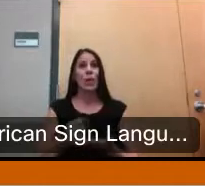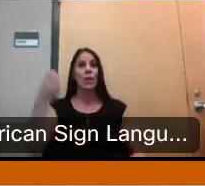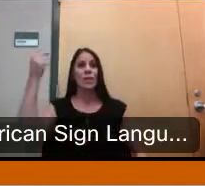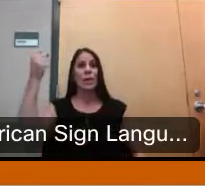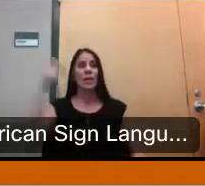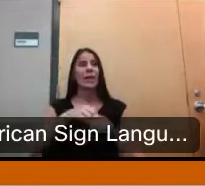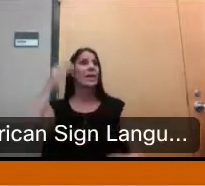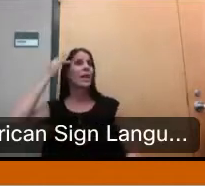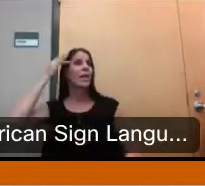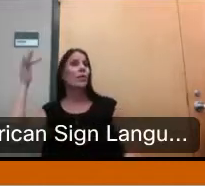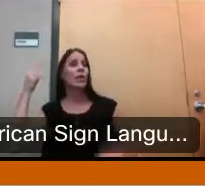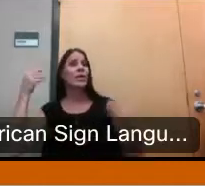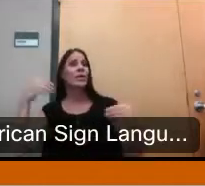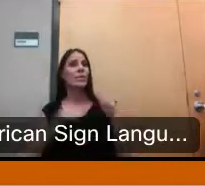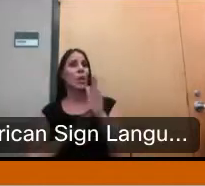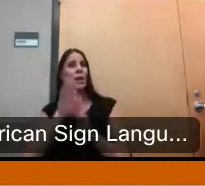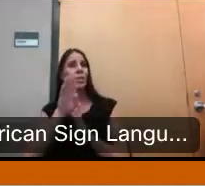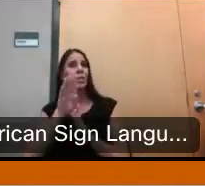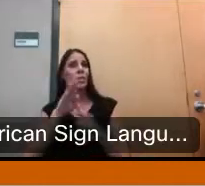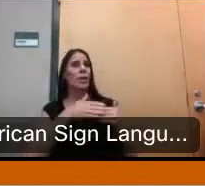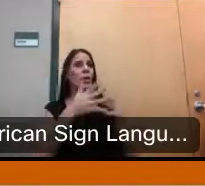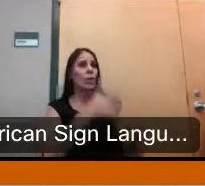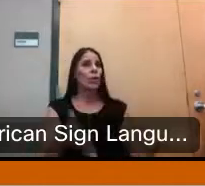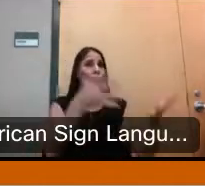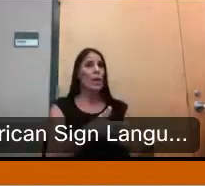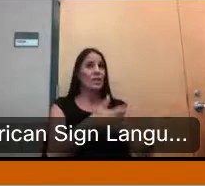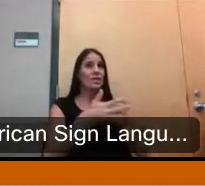went up the whole rest of the country continued to go down. And eventually they just licensed